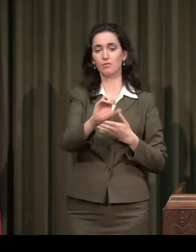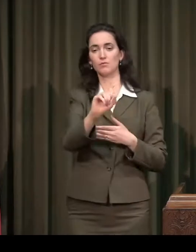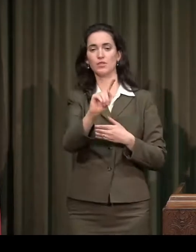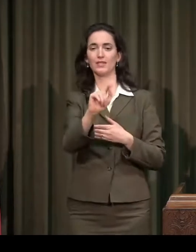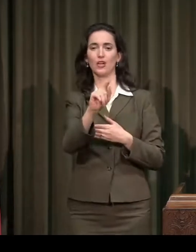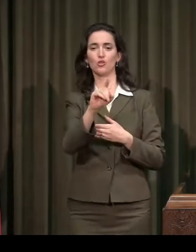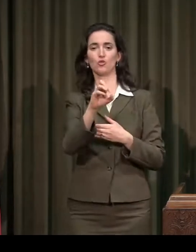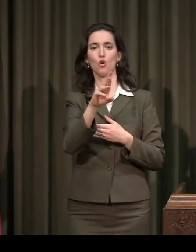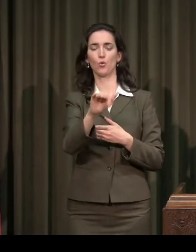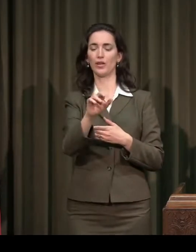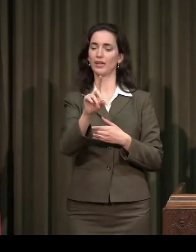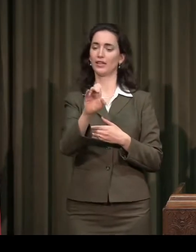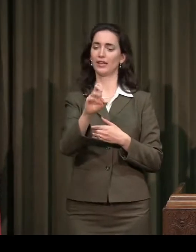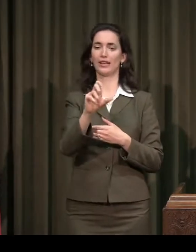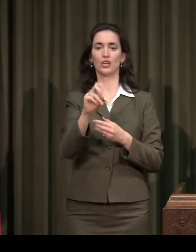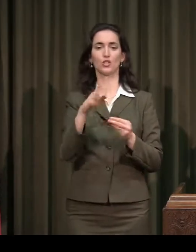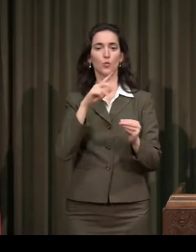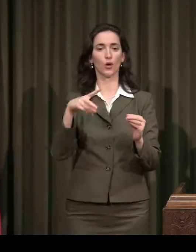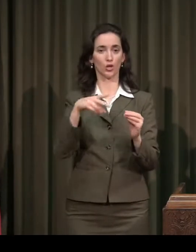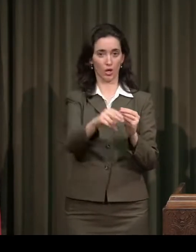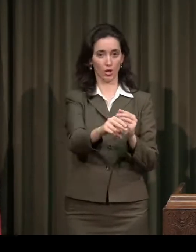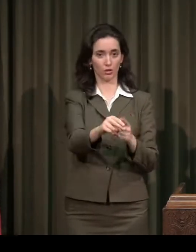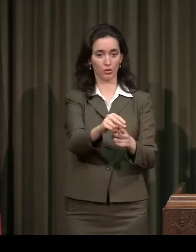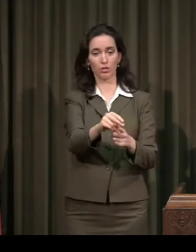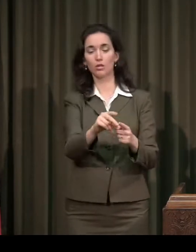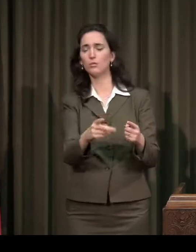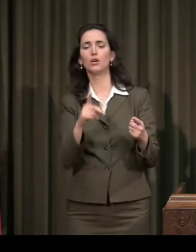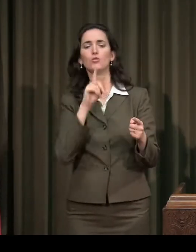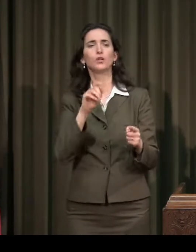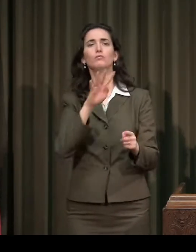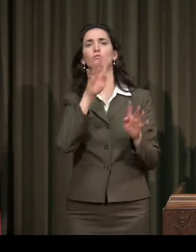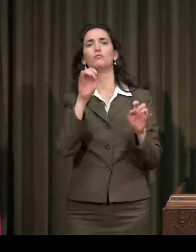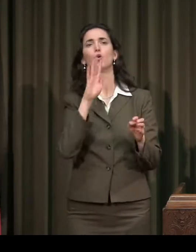that you can't really know exactly what's going to be cut or about how much